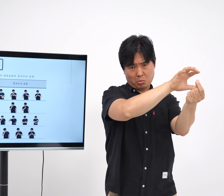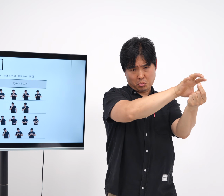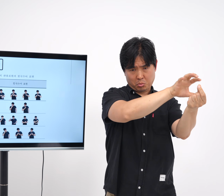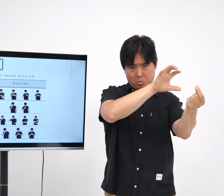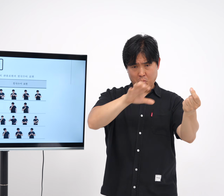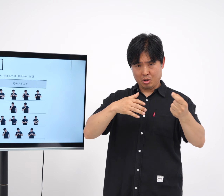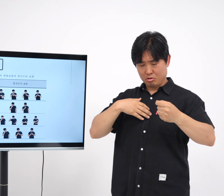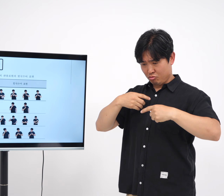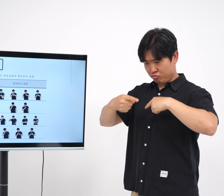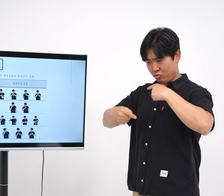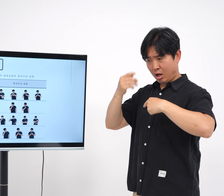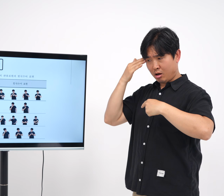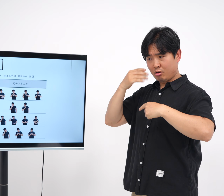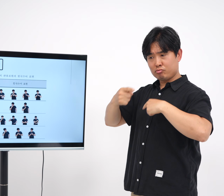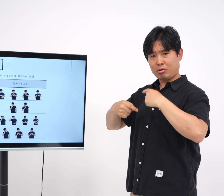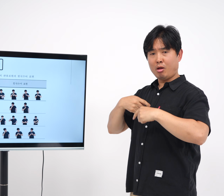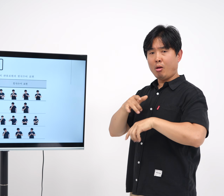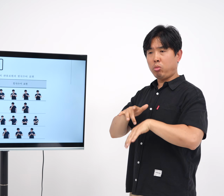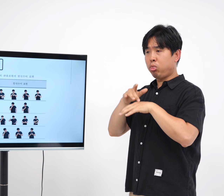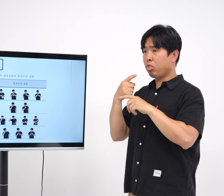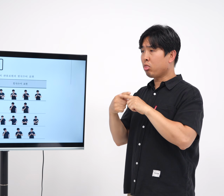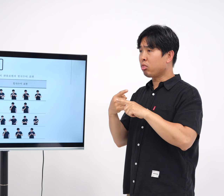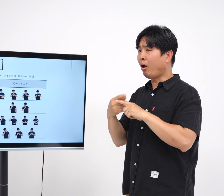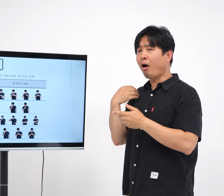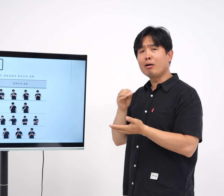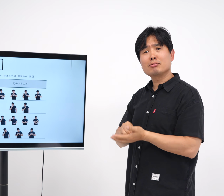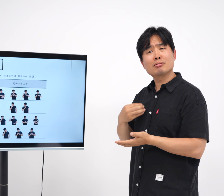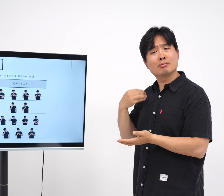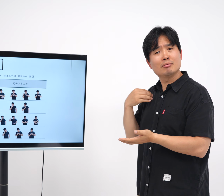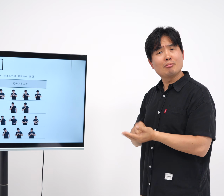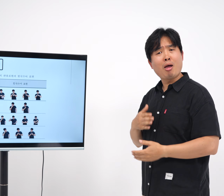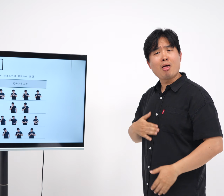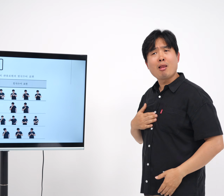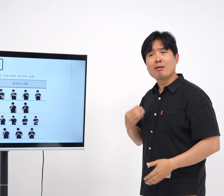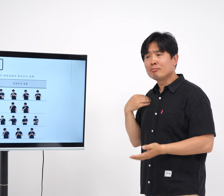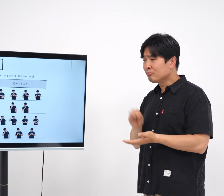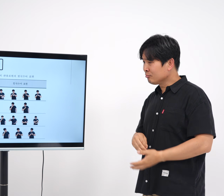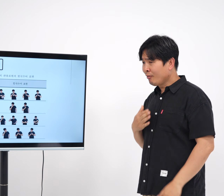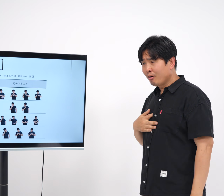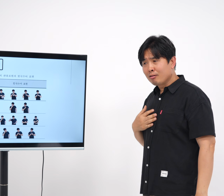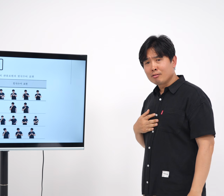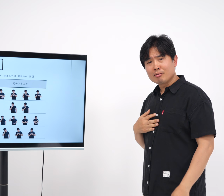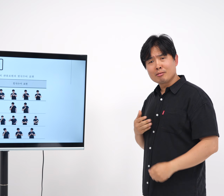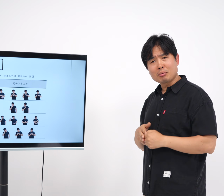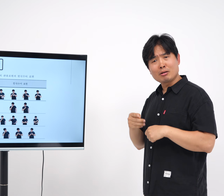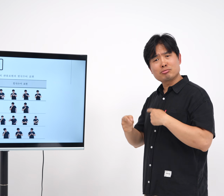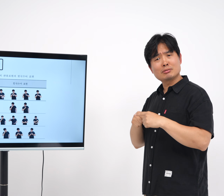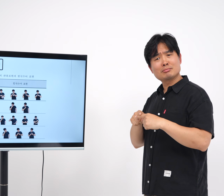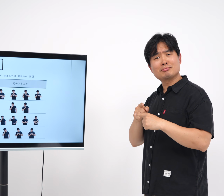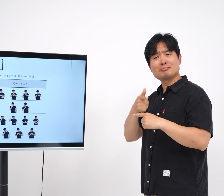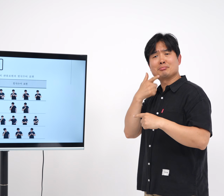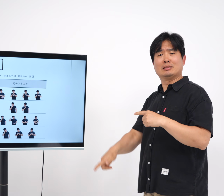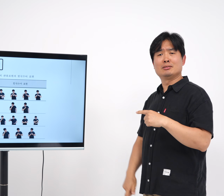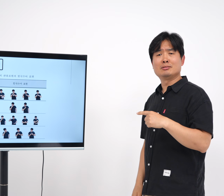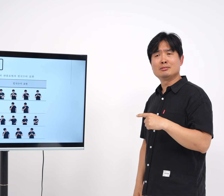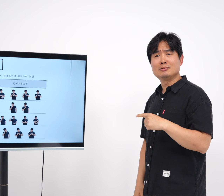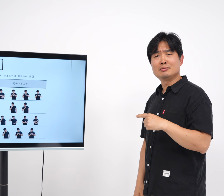is not an idiomatic expression because there is no change in meaning in Korean sign language.